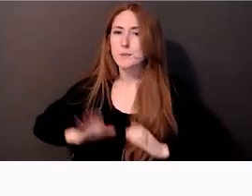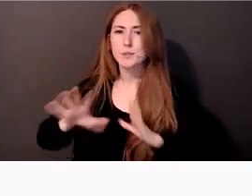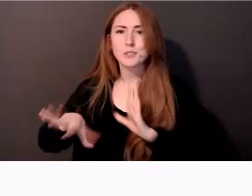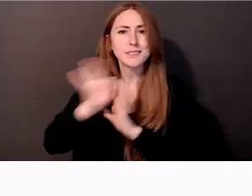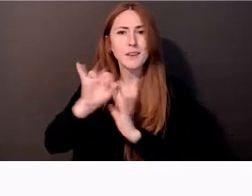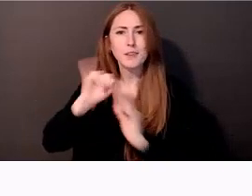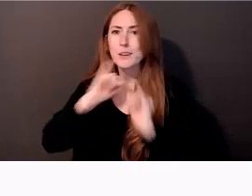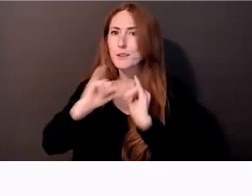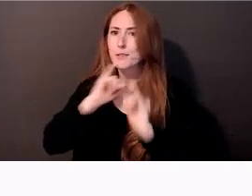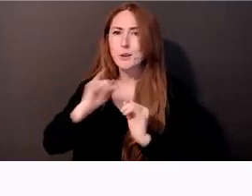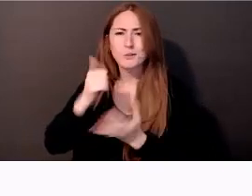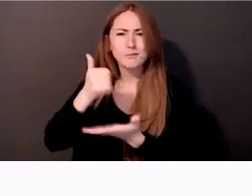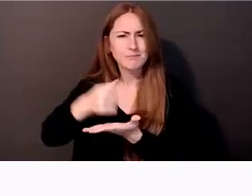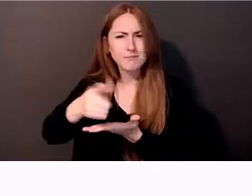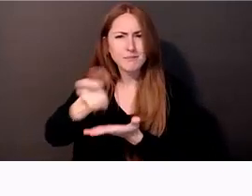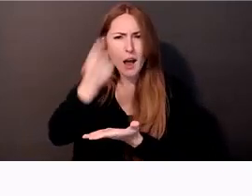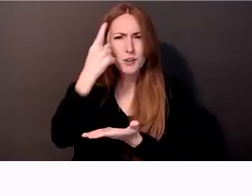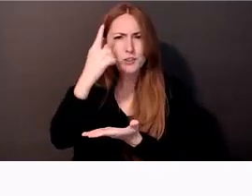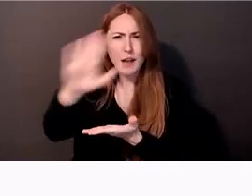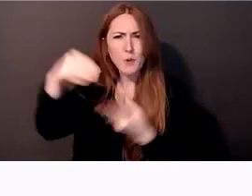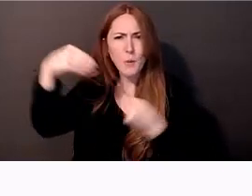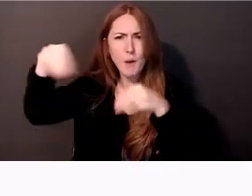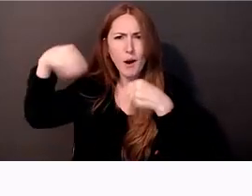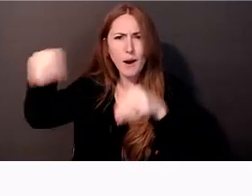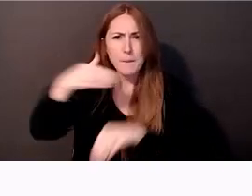As well as stakeholder engagement and an online presence.